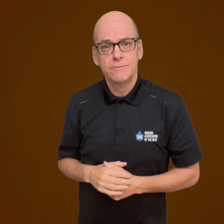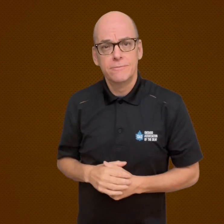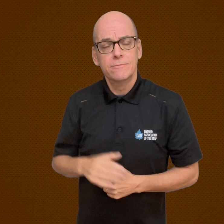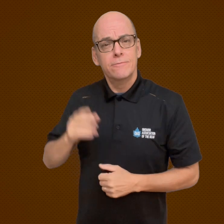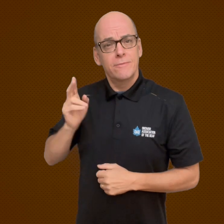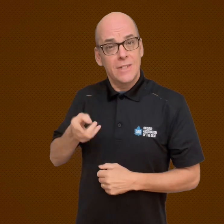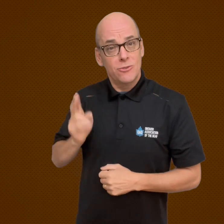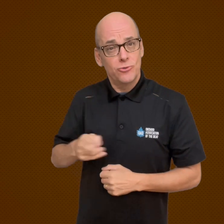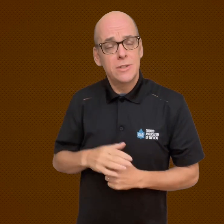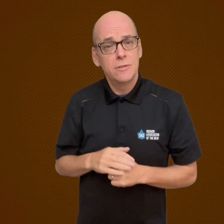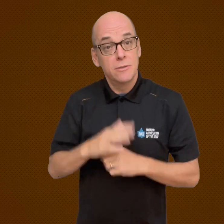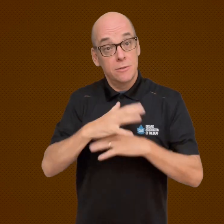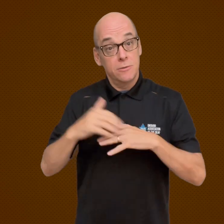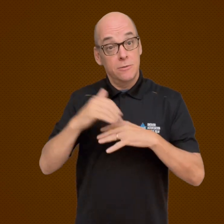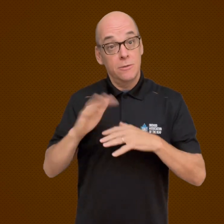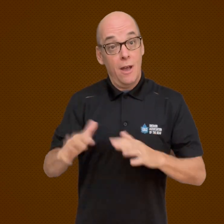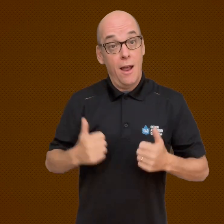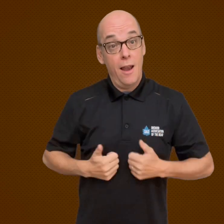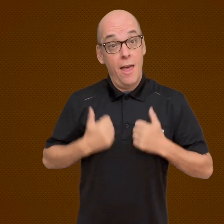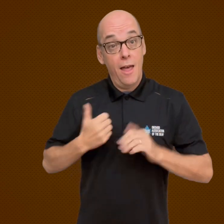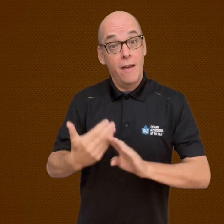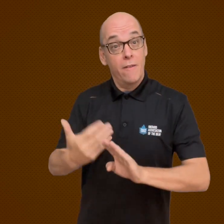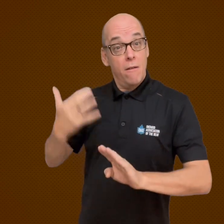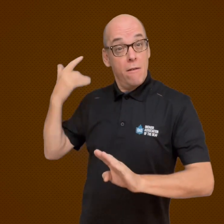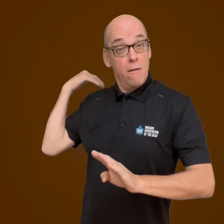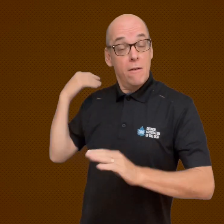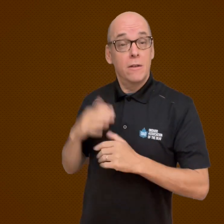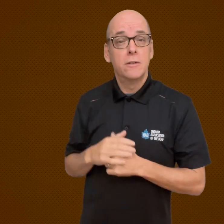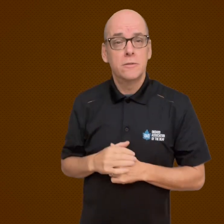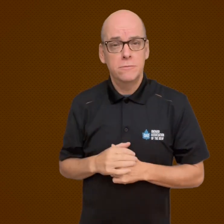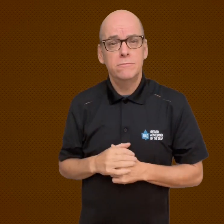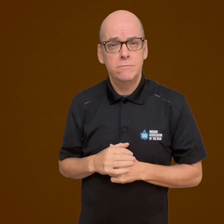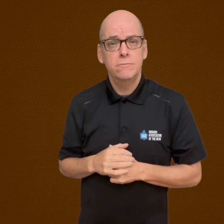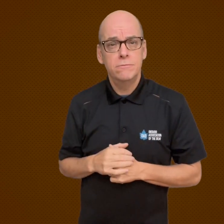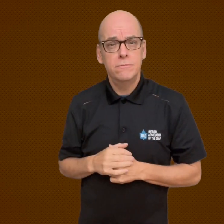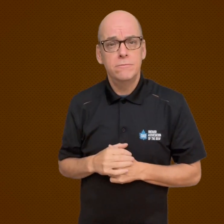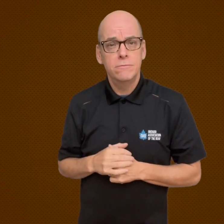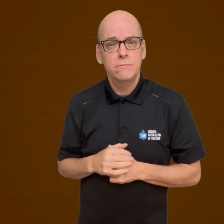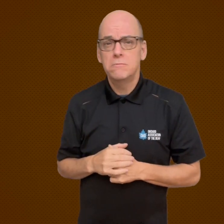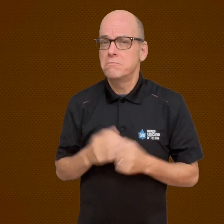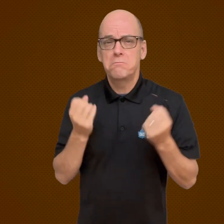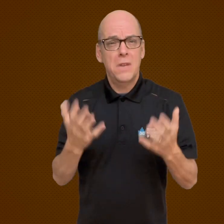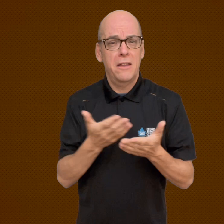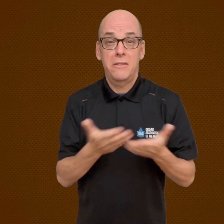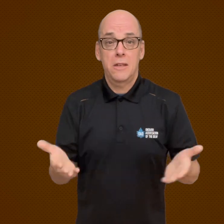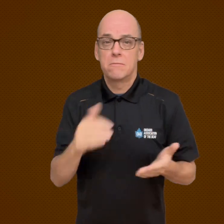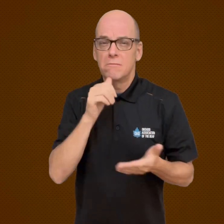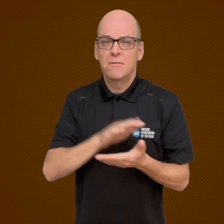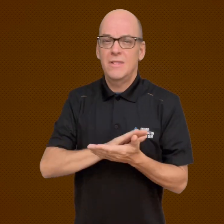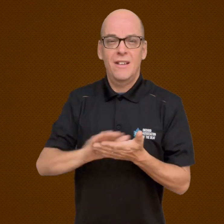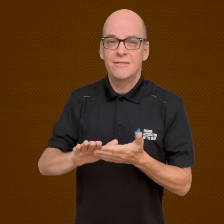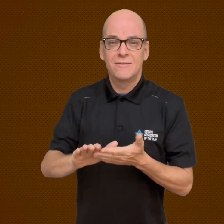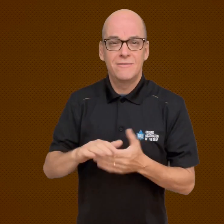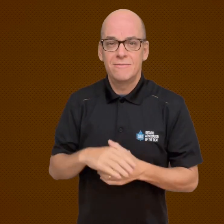The lives of many Indigenous people in the past were not pleasant.